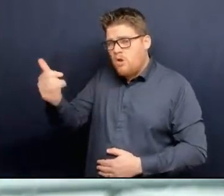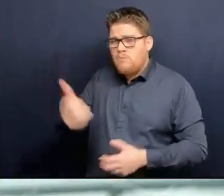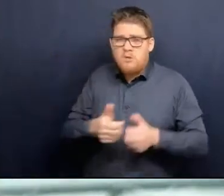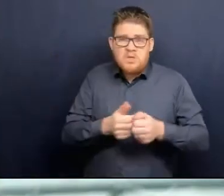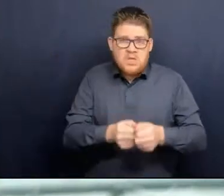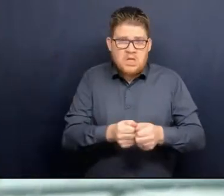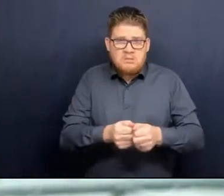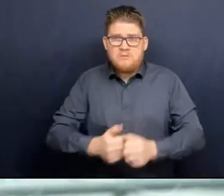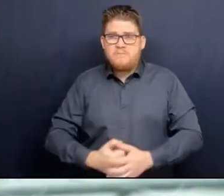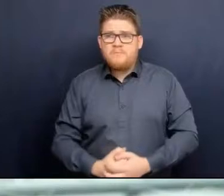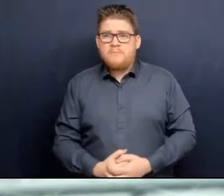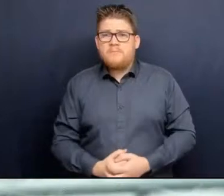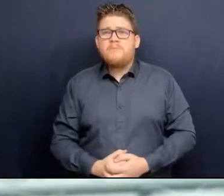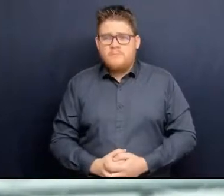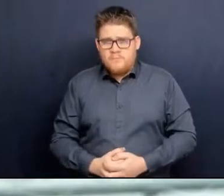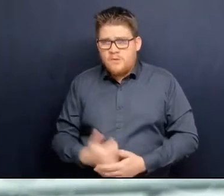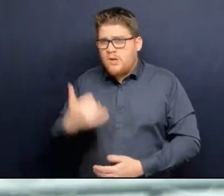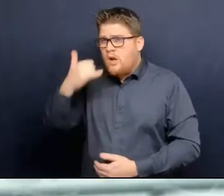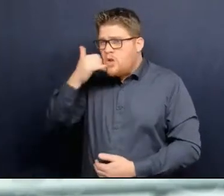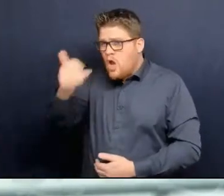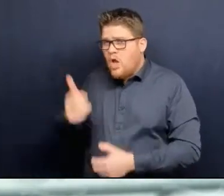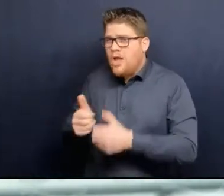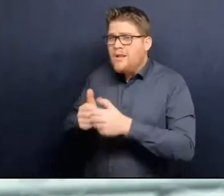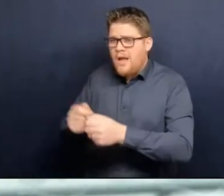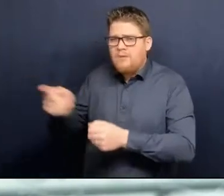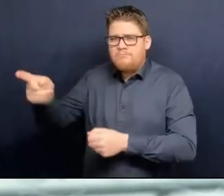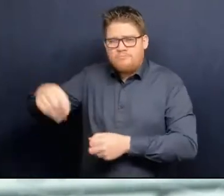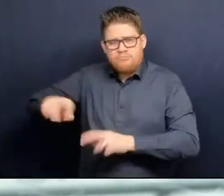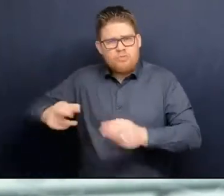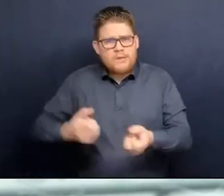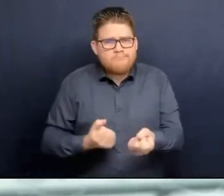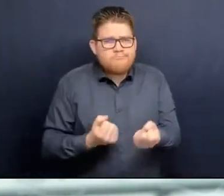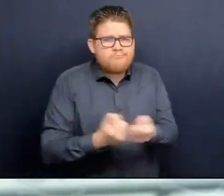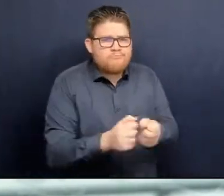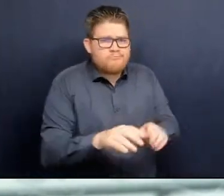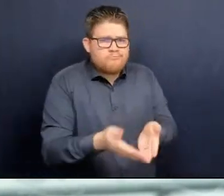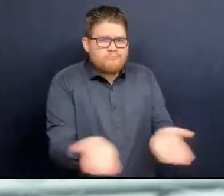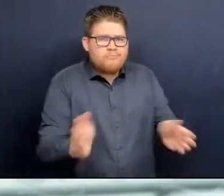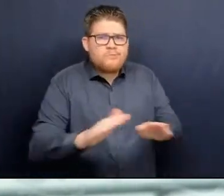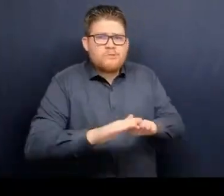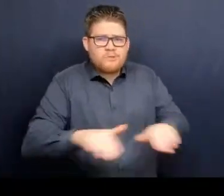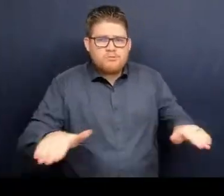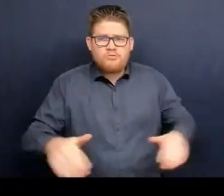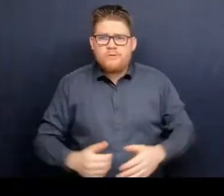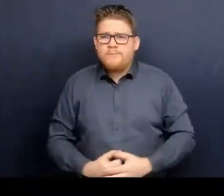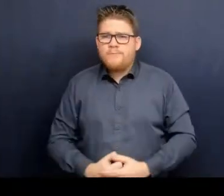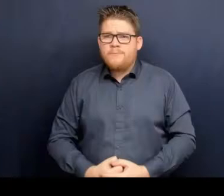Children. Having said that we